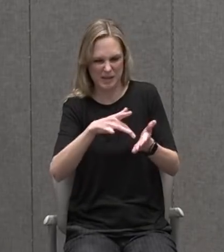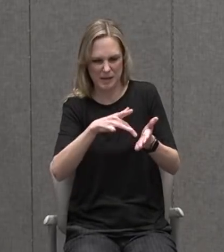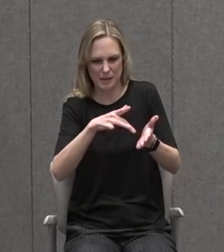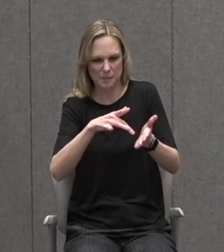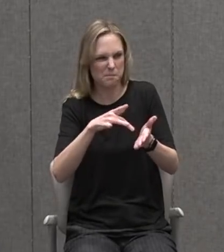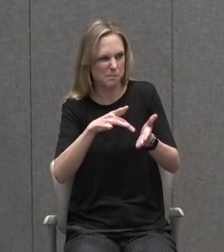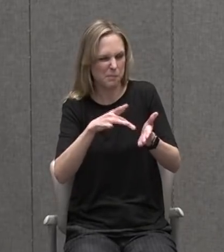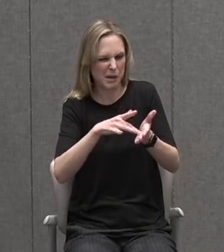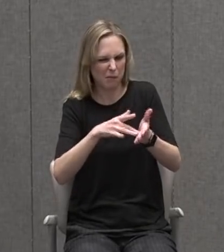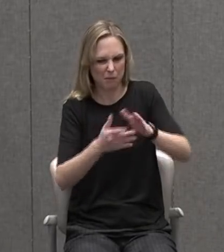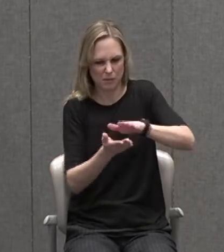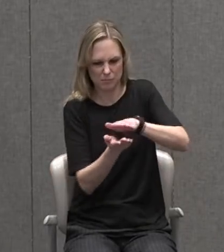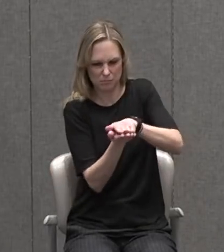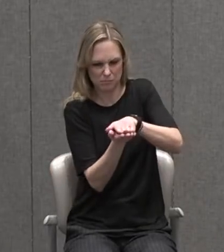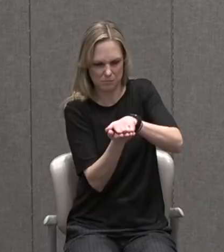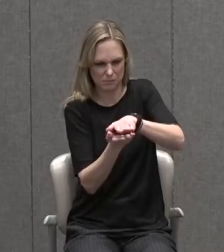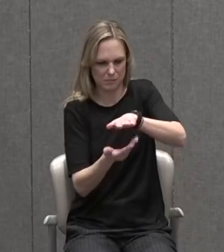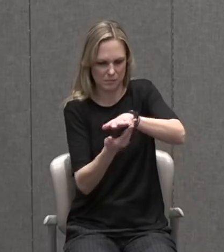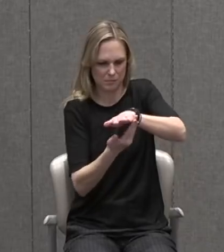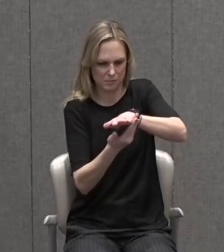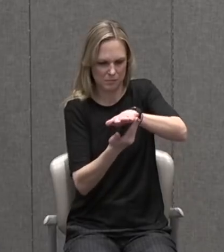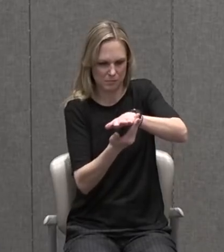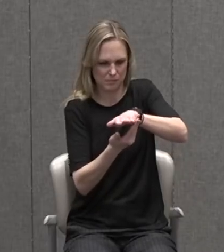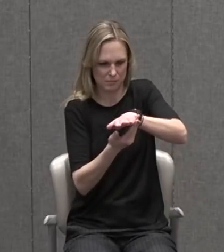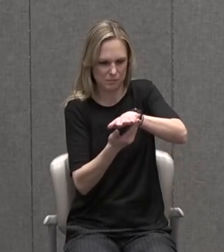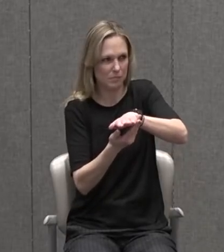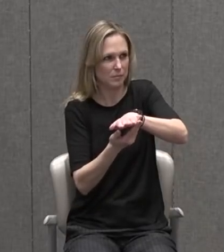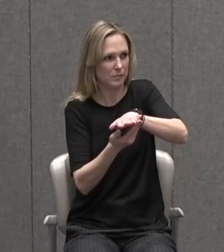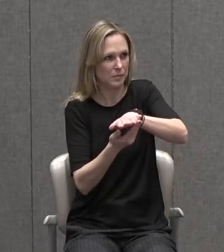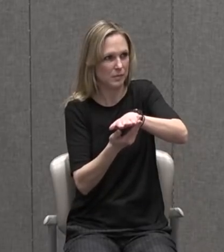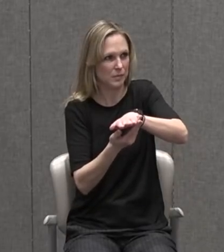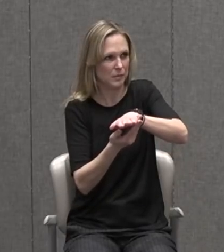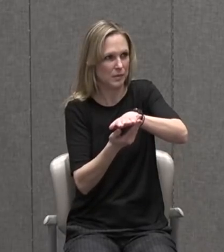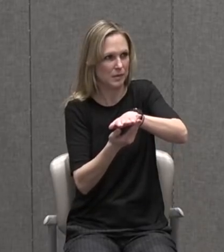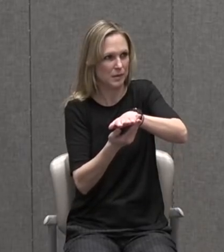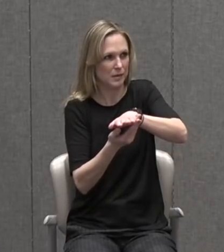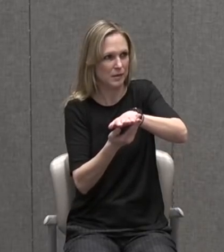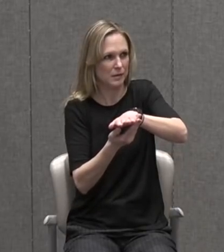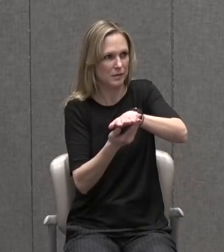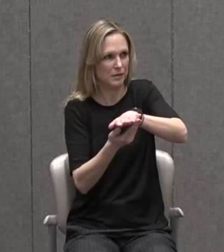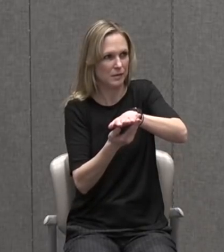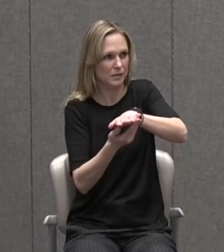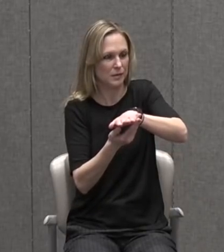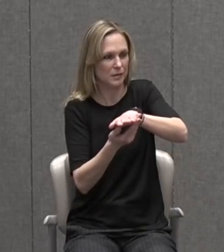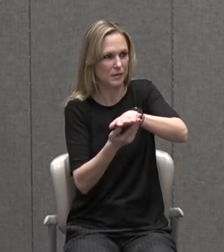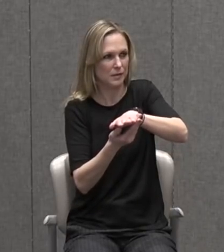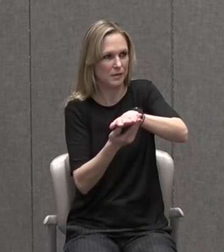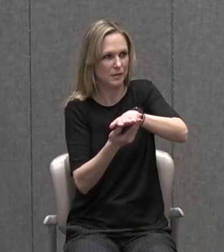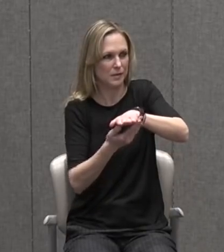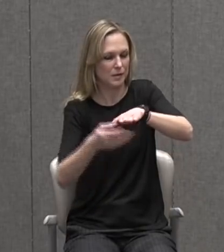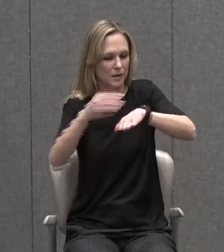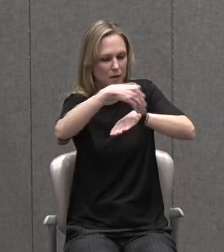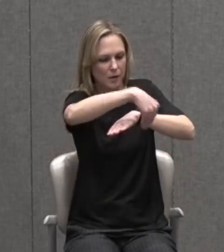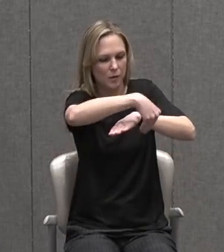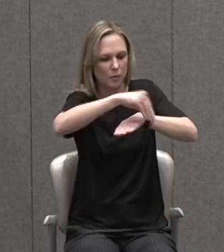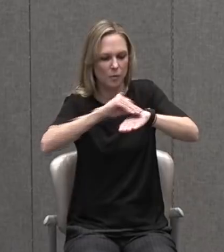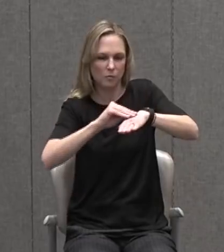this one has a lot of open parts, and this one has one. So the one that really doesn't have anything you will fold into like a triangle.